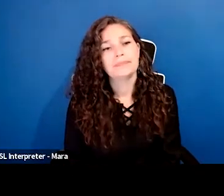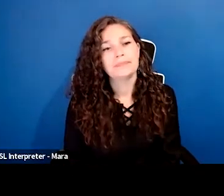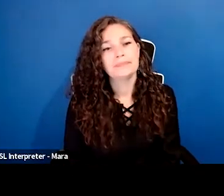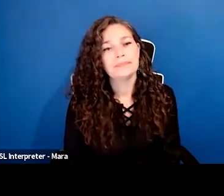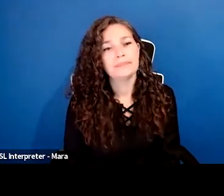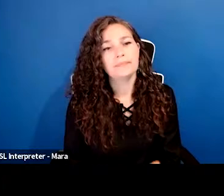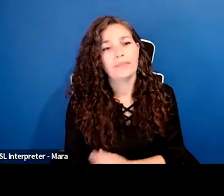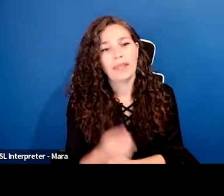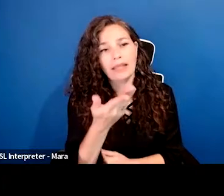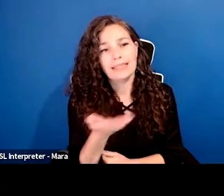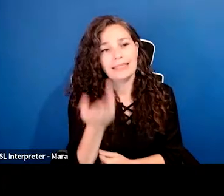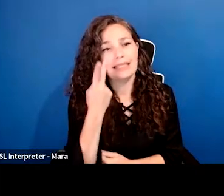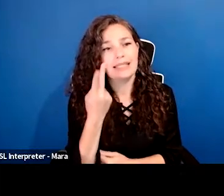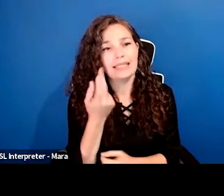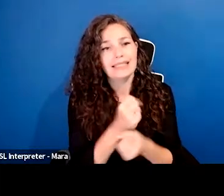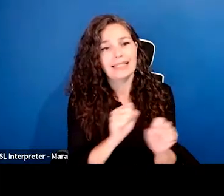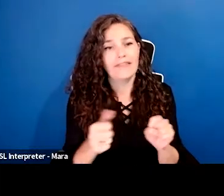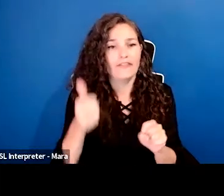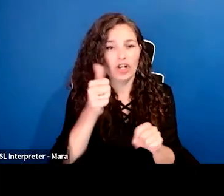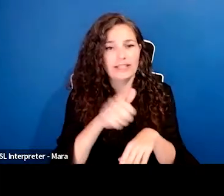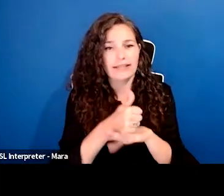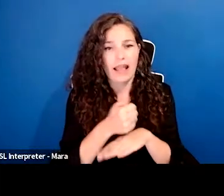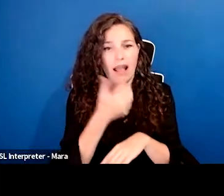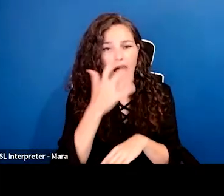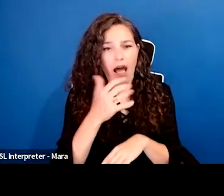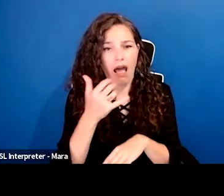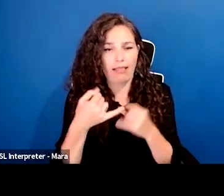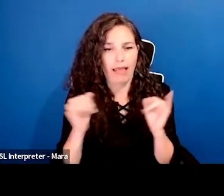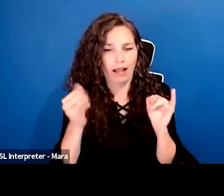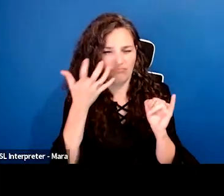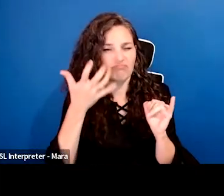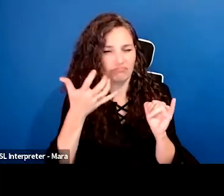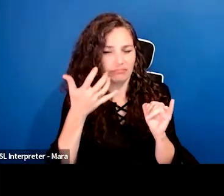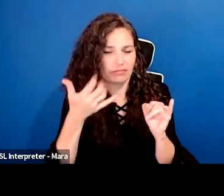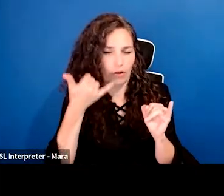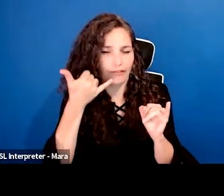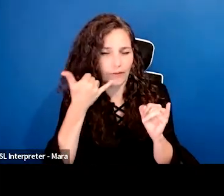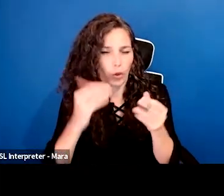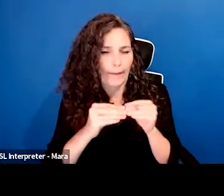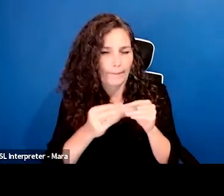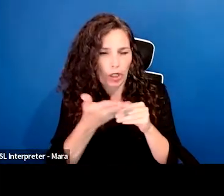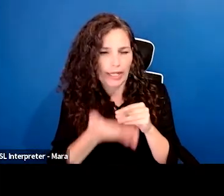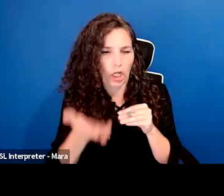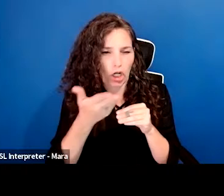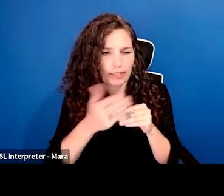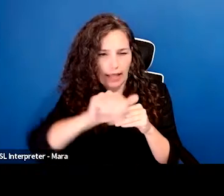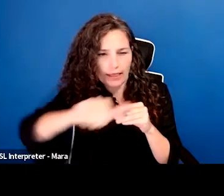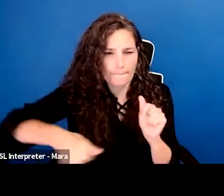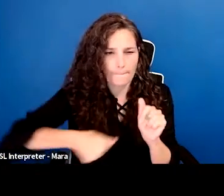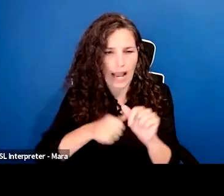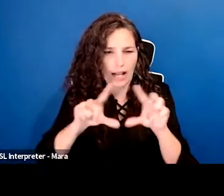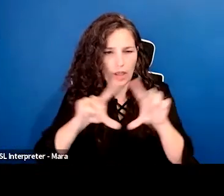The safer set hotline, this is the number here it's on the back of your card. This is during non-business hours.